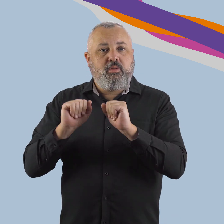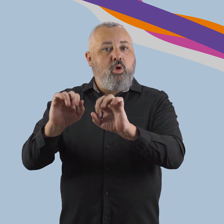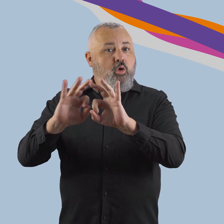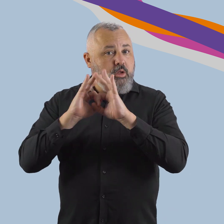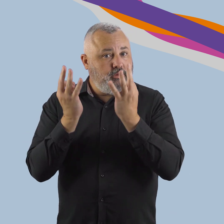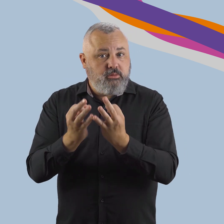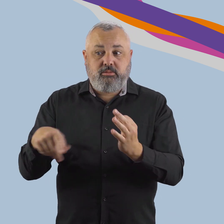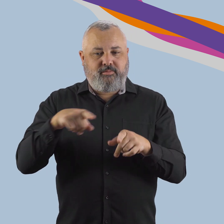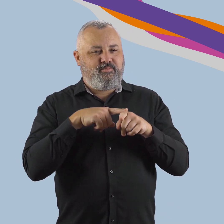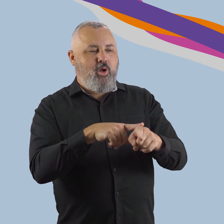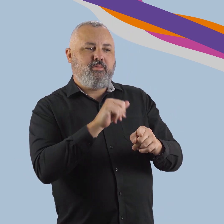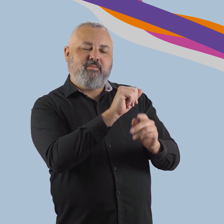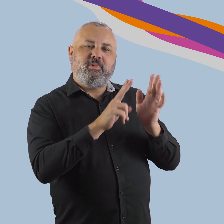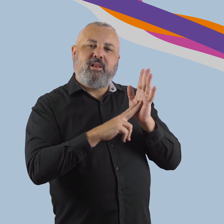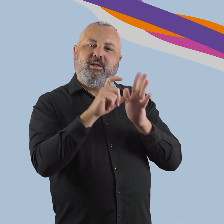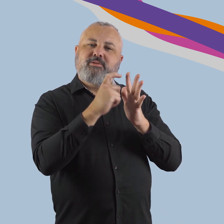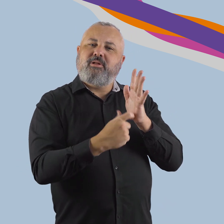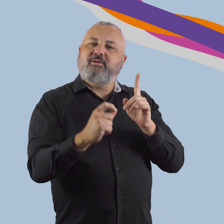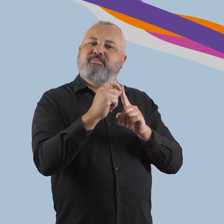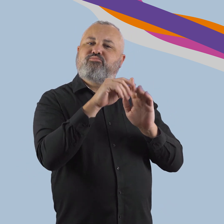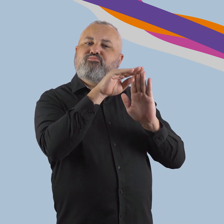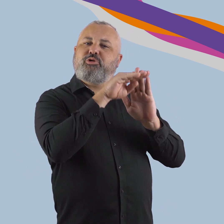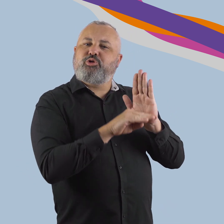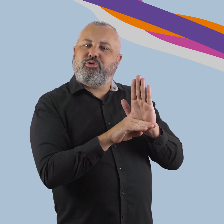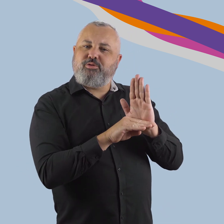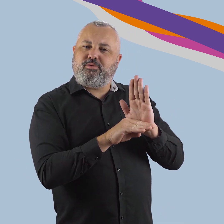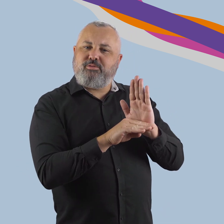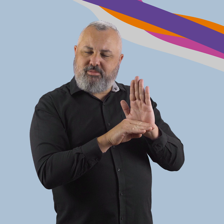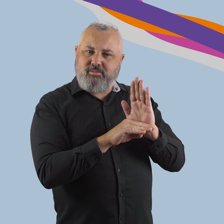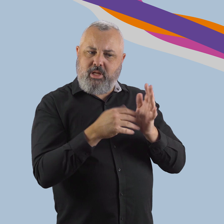their organisations in ways that are guided by the NDRP Principles.